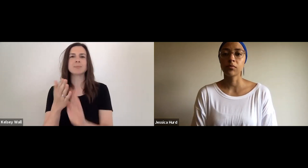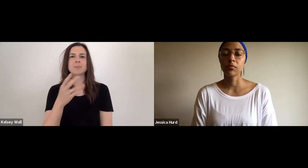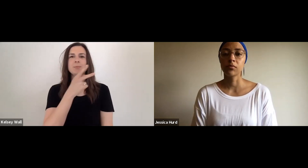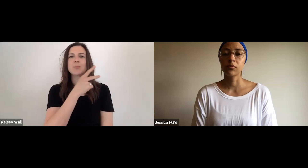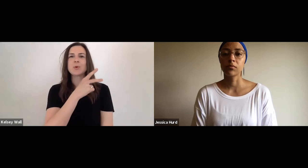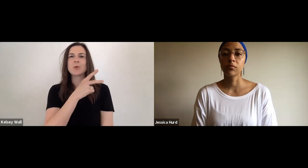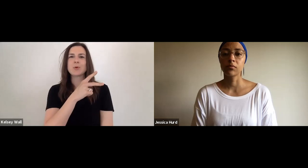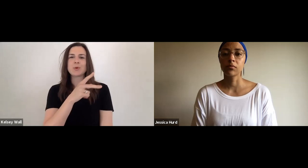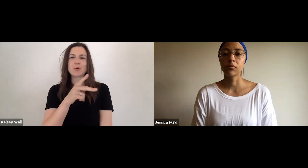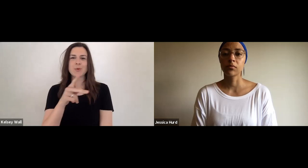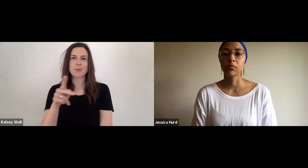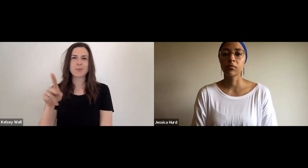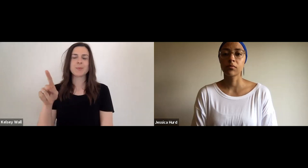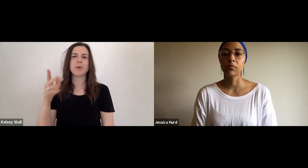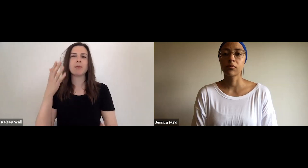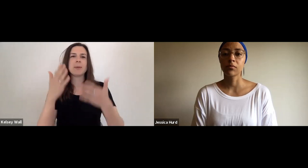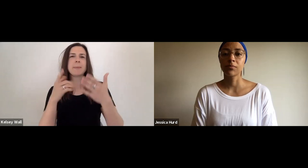Blue becomes purple.